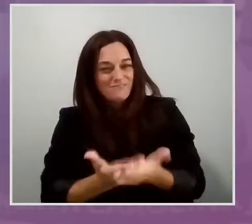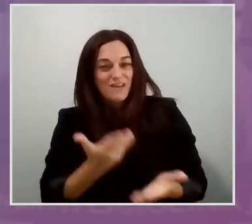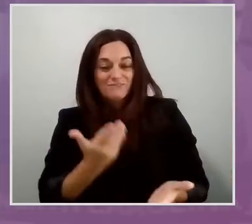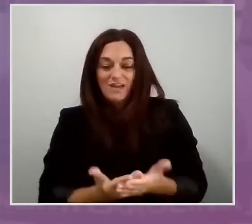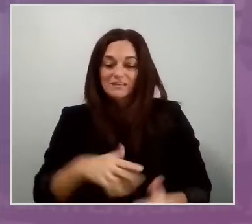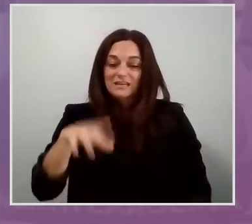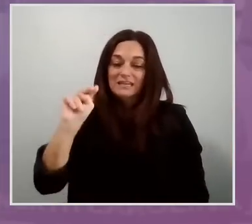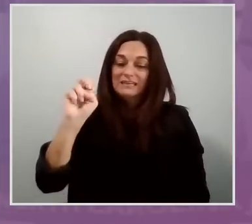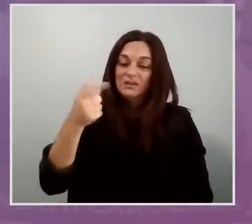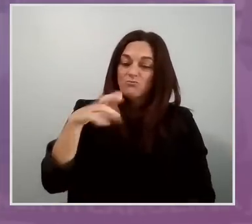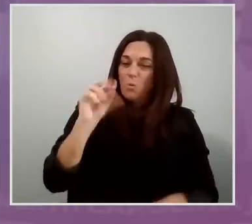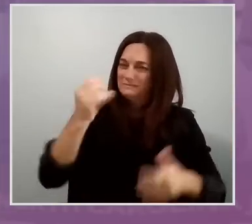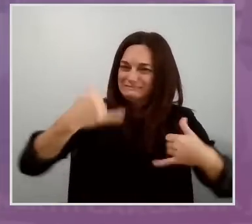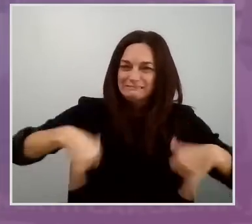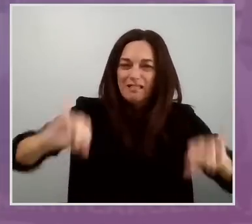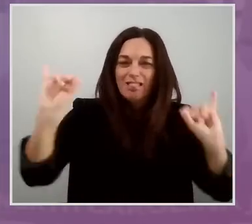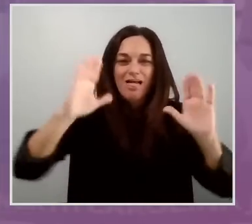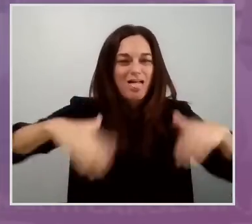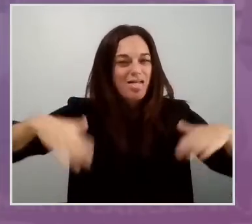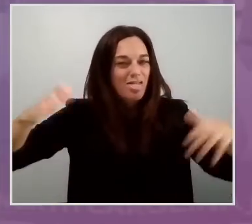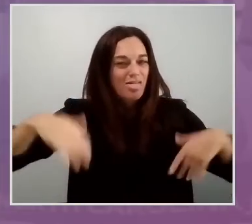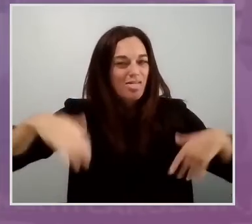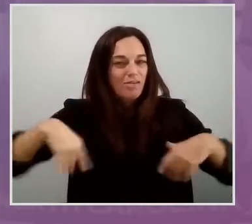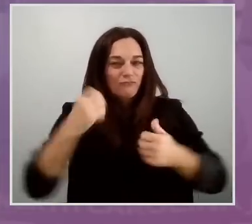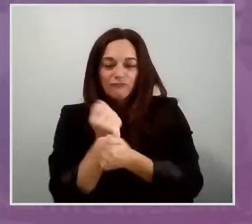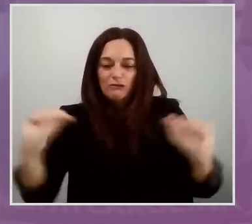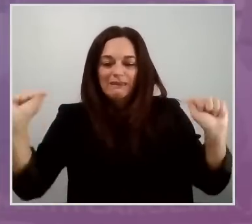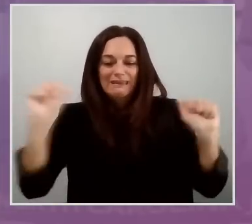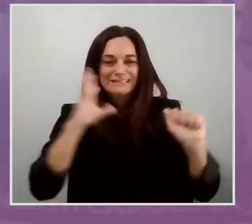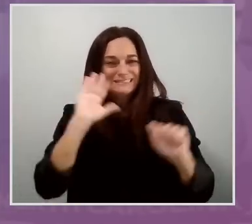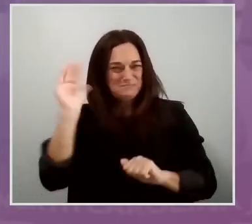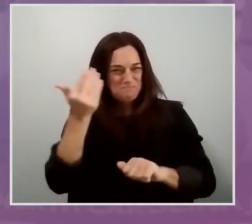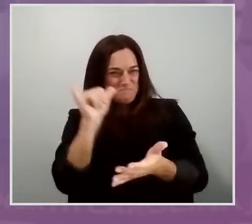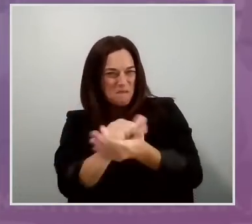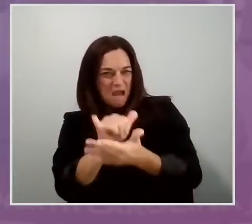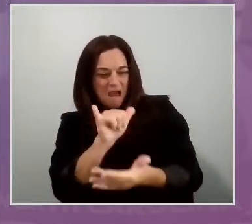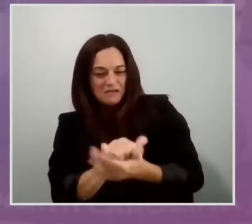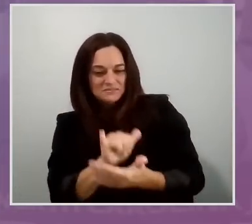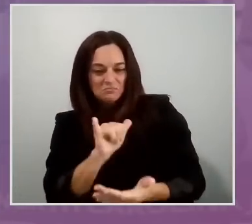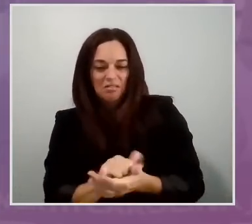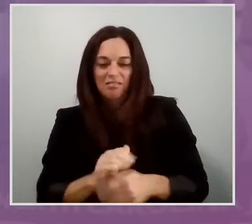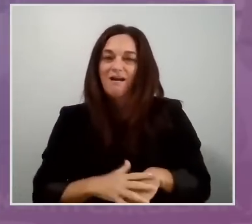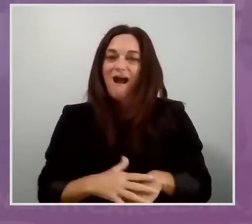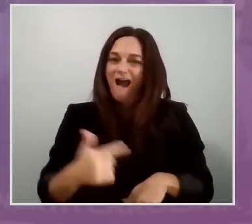AND NOW TODAY WE MUST FACE THE TRUE TRAGIC FACTS THE NEGRO IS STILL NOT FREE AND THOUGH IMPOSSIBLE